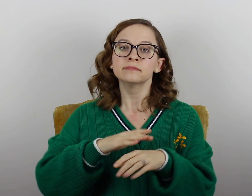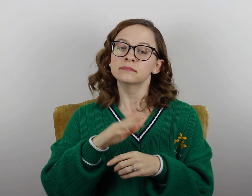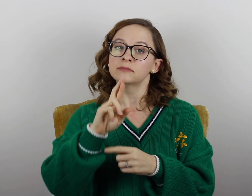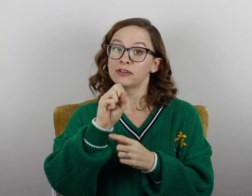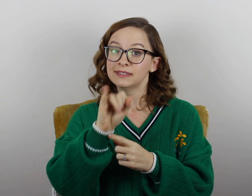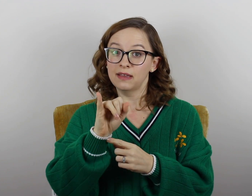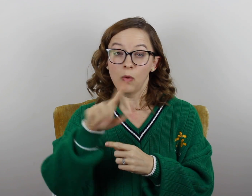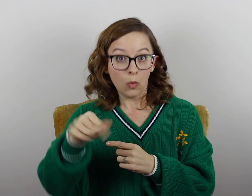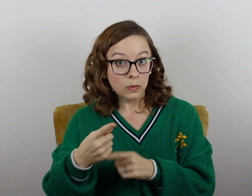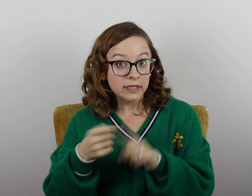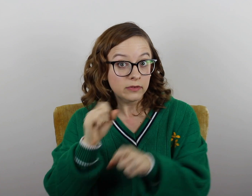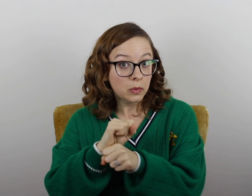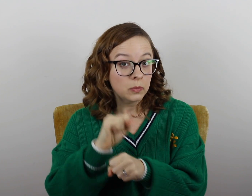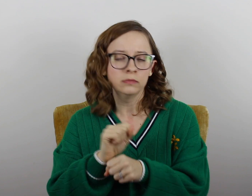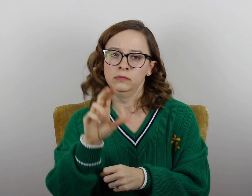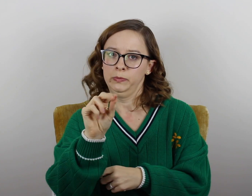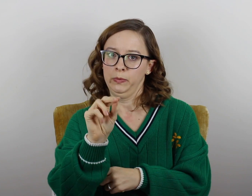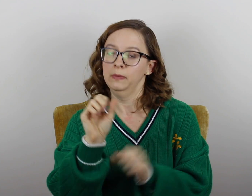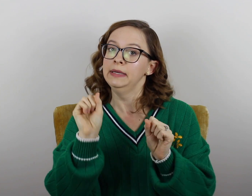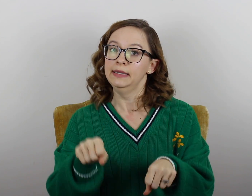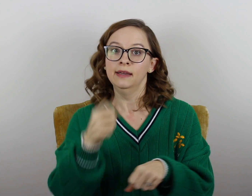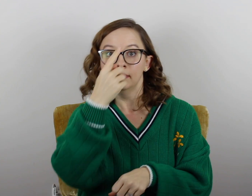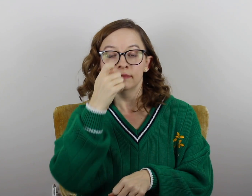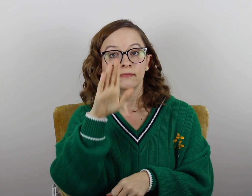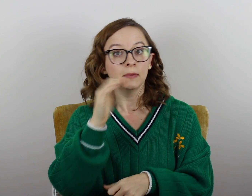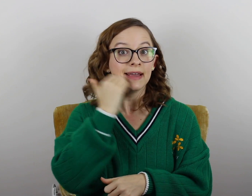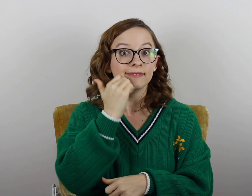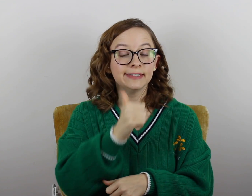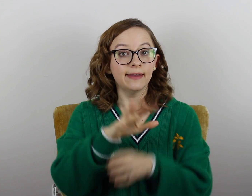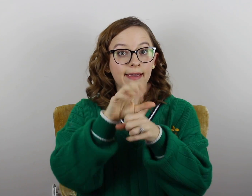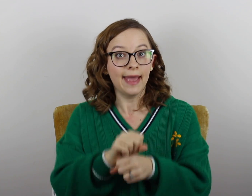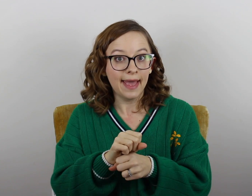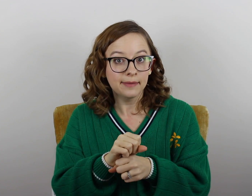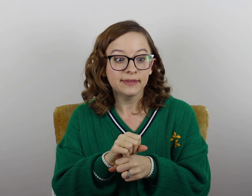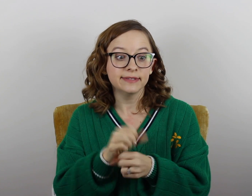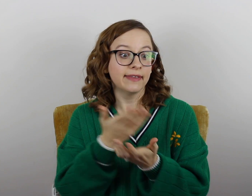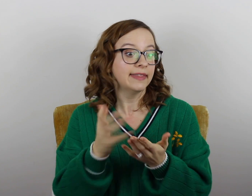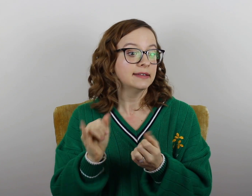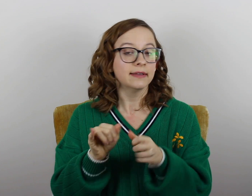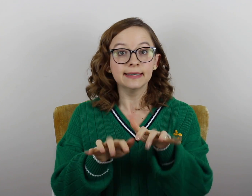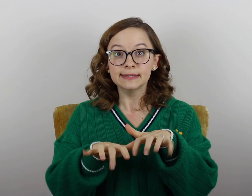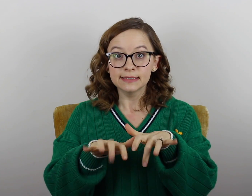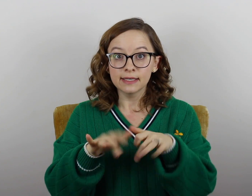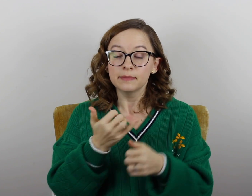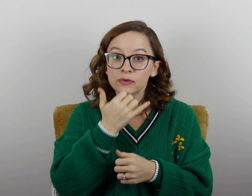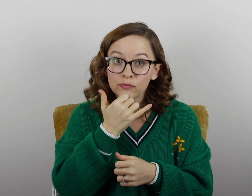Also, I just wanted to say, RSIs are not only caused from work. It could just be part of your everyday habits.